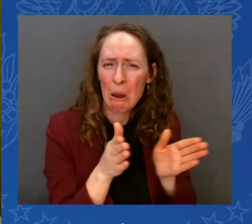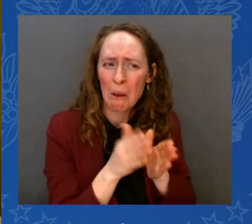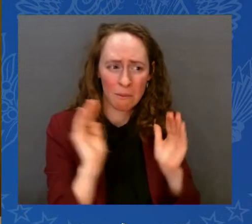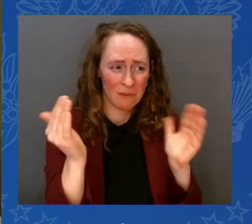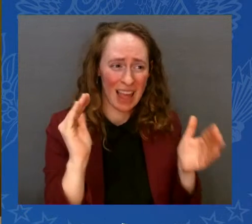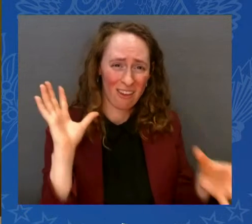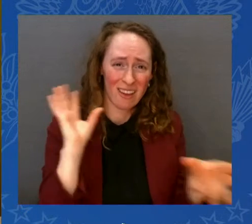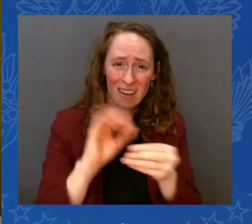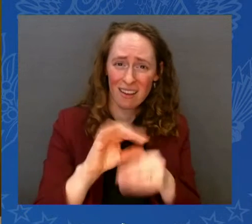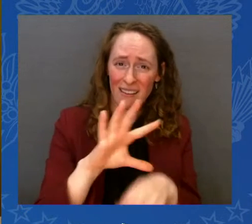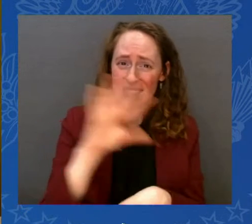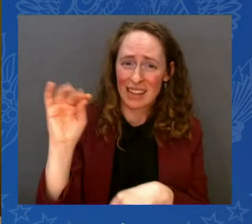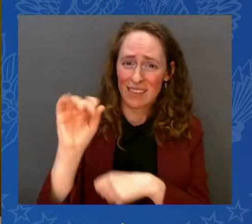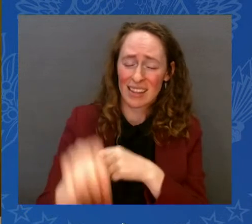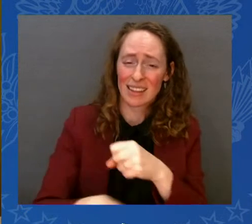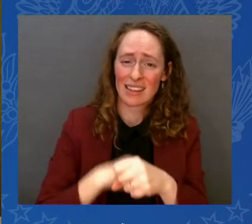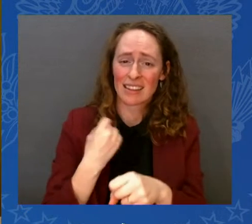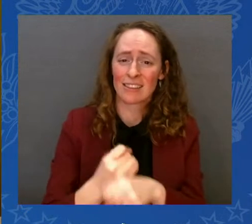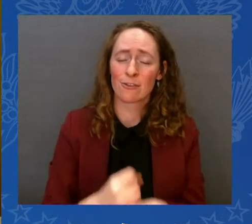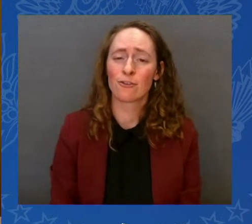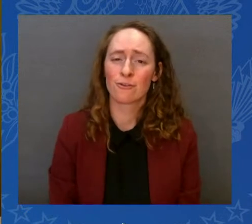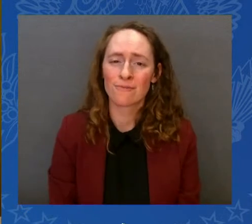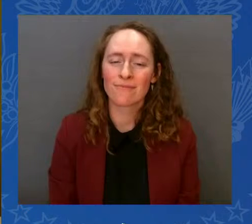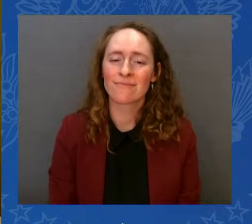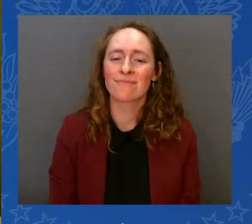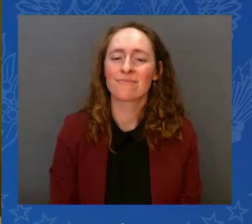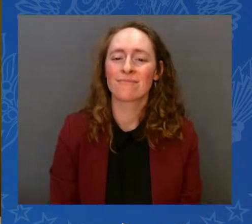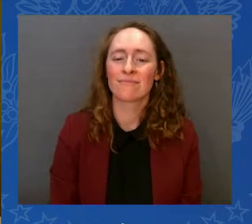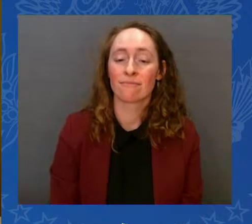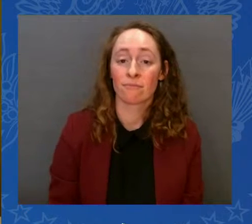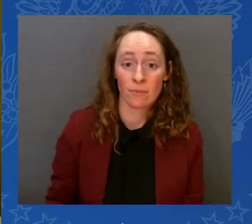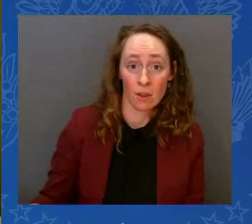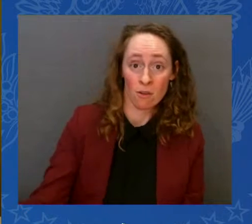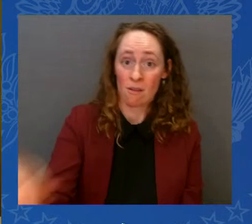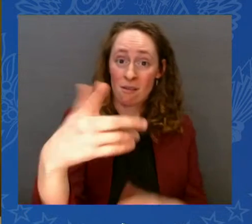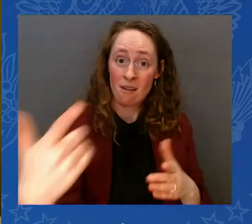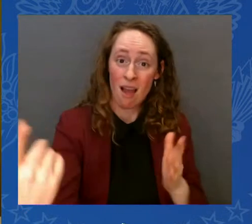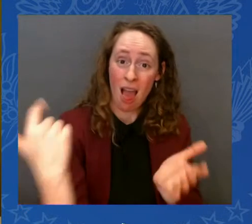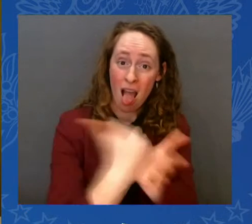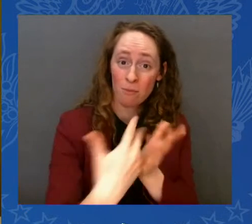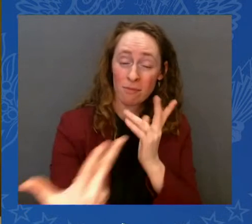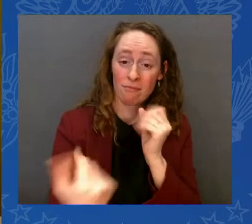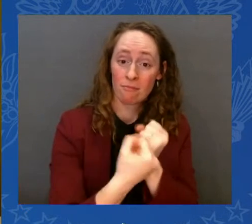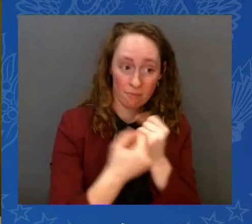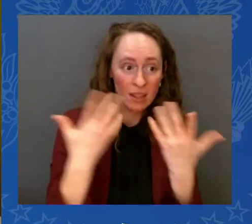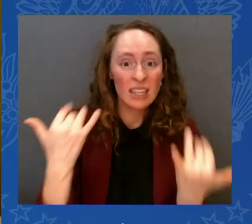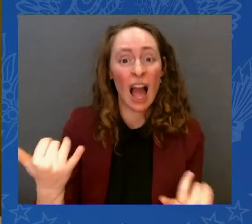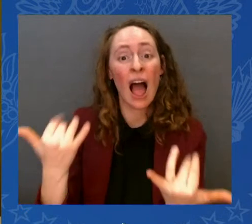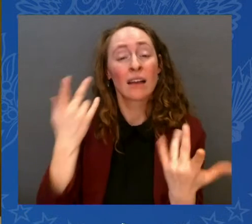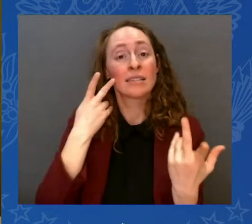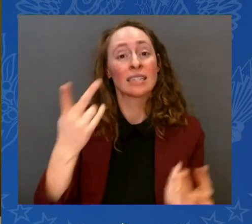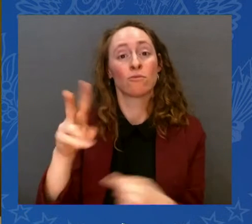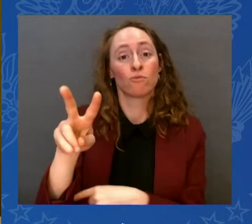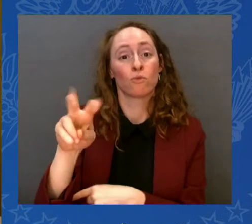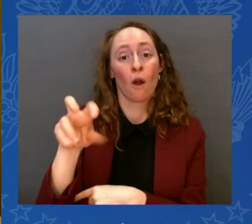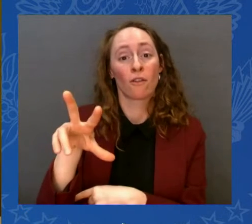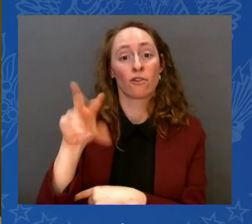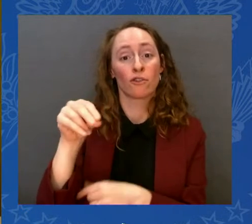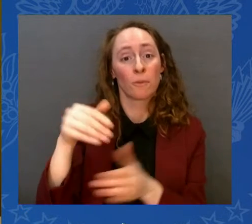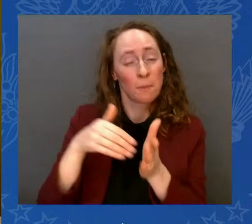vaccinated to 230 million people vaccinated. And, you know, I know, like -- I knew, like you did,